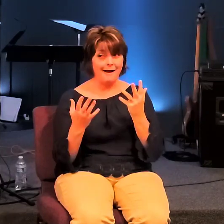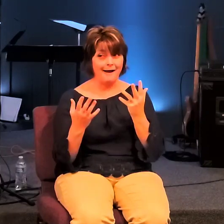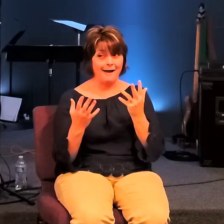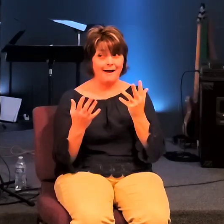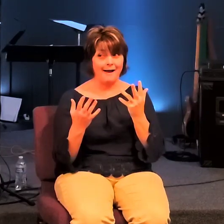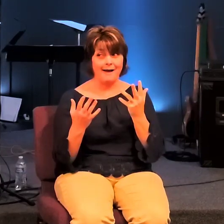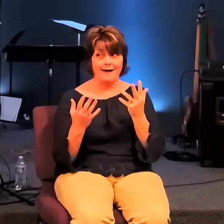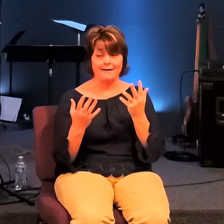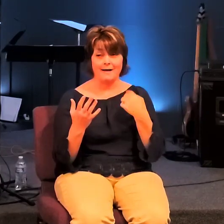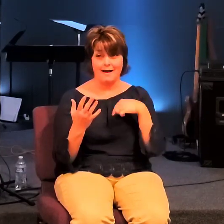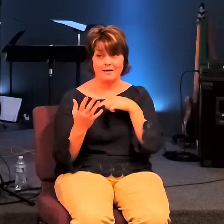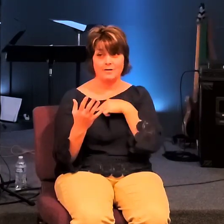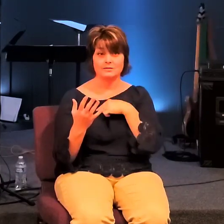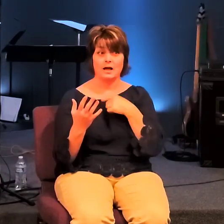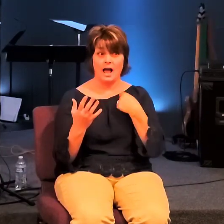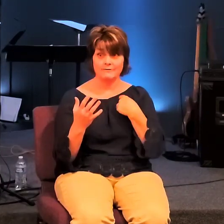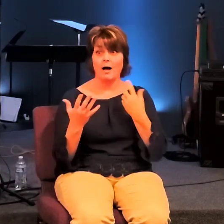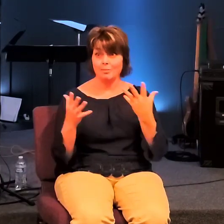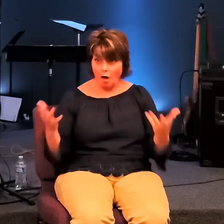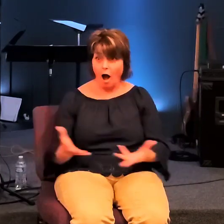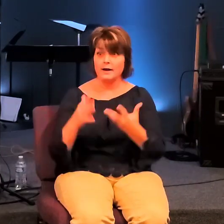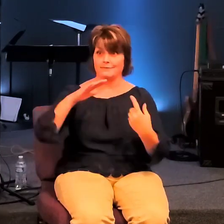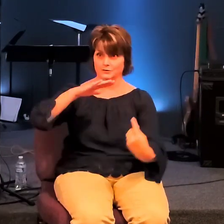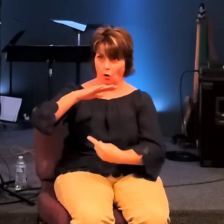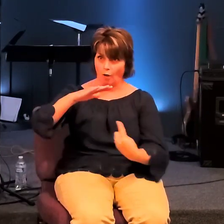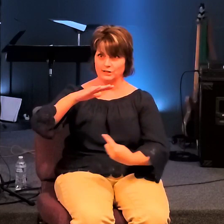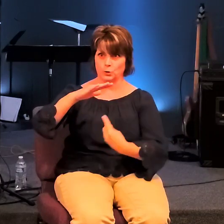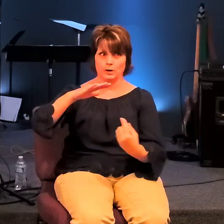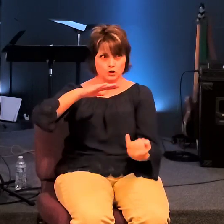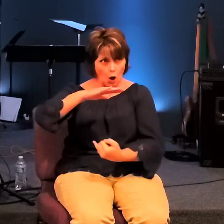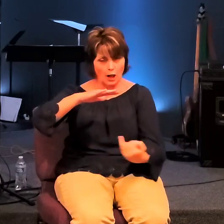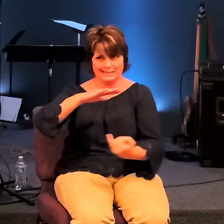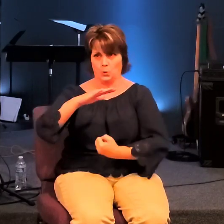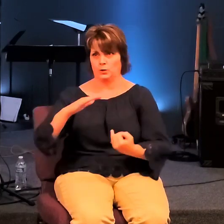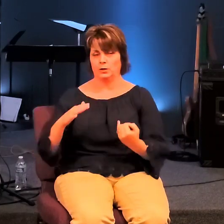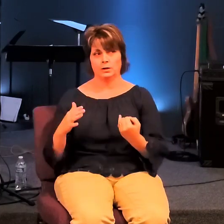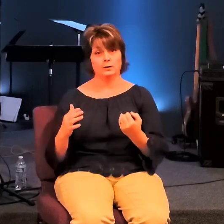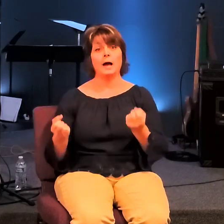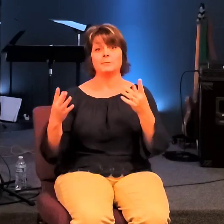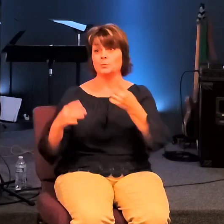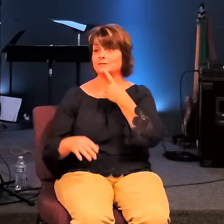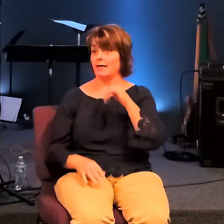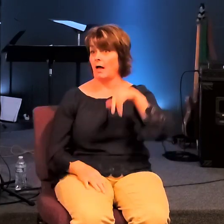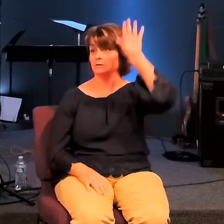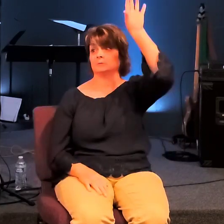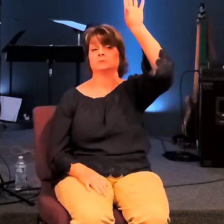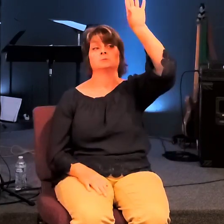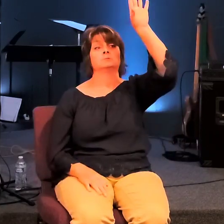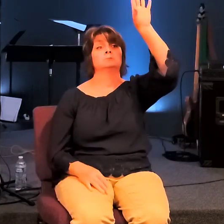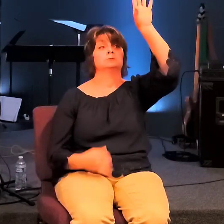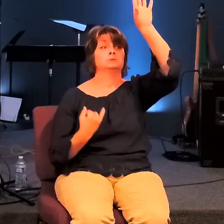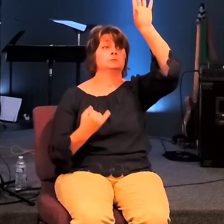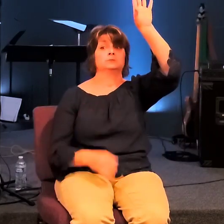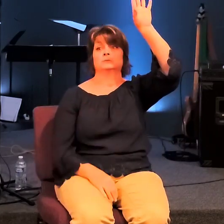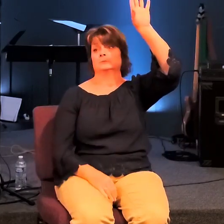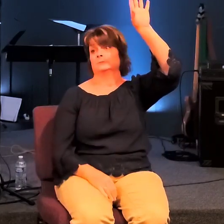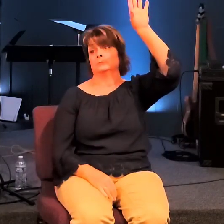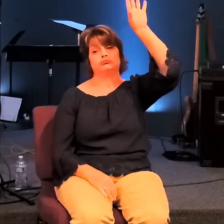than our share of Solitude I mean you went would you would say that I’m ready see somebody